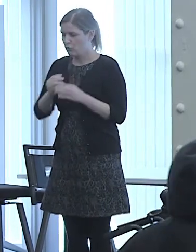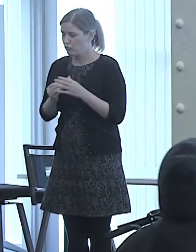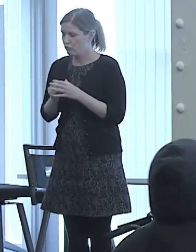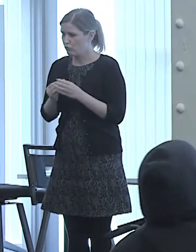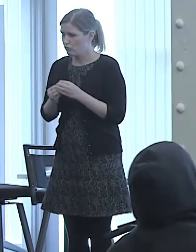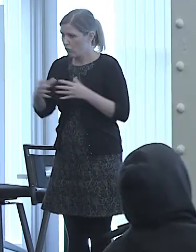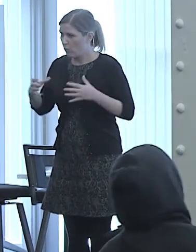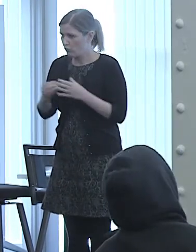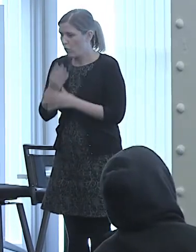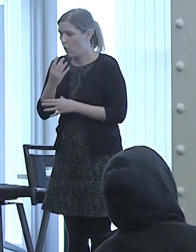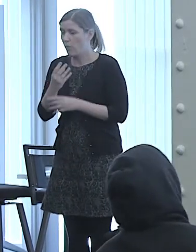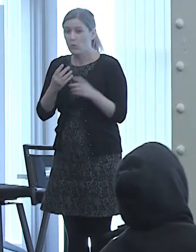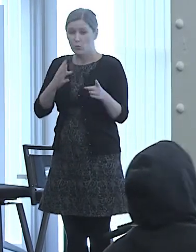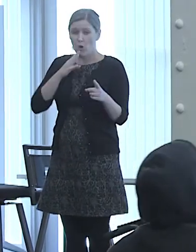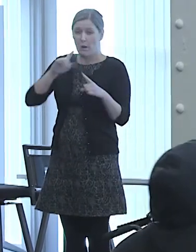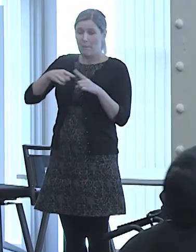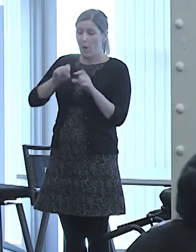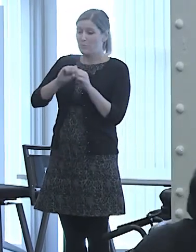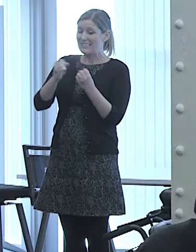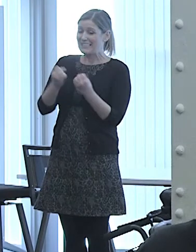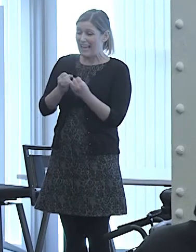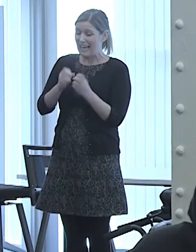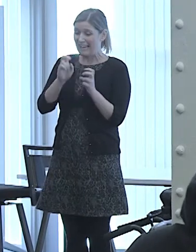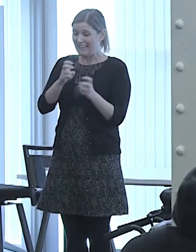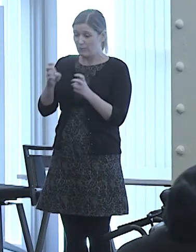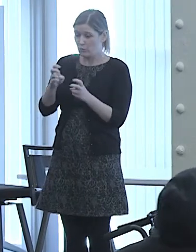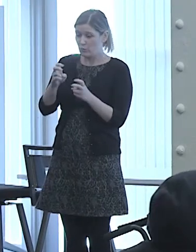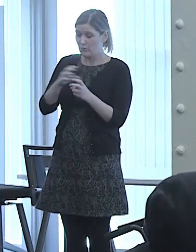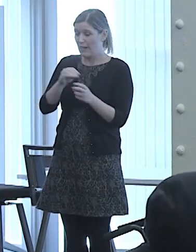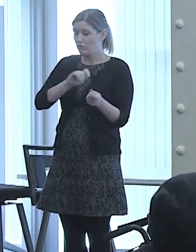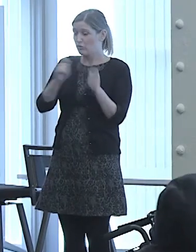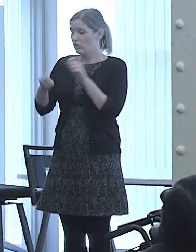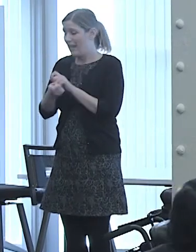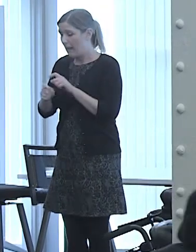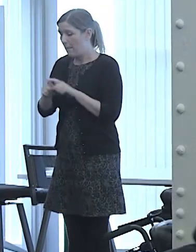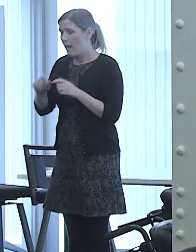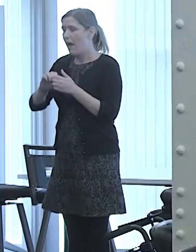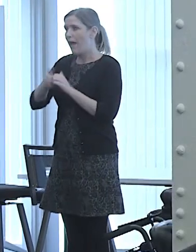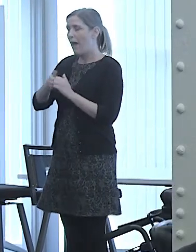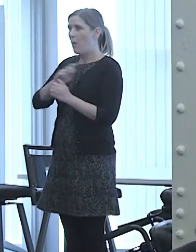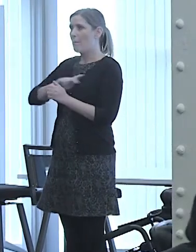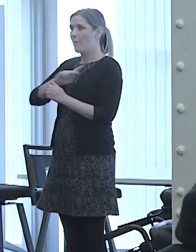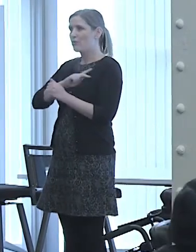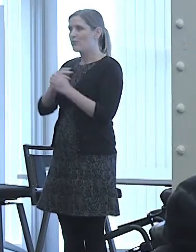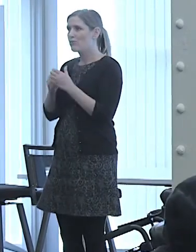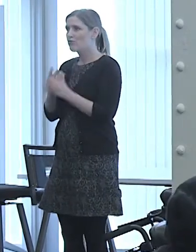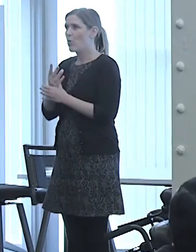and societal change, but where would you talk about personal growth, especially where people segment themselves.